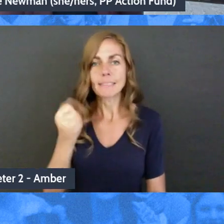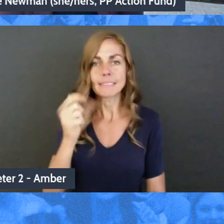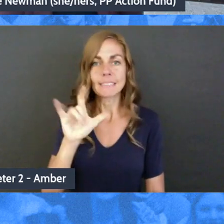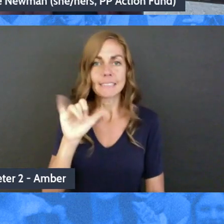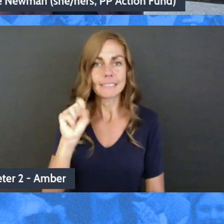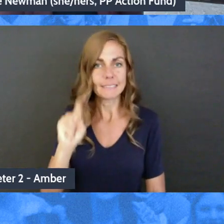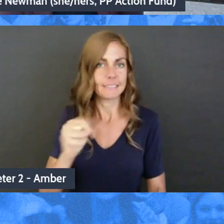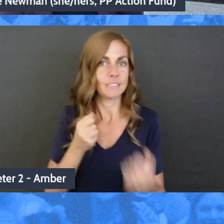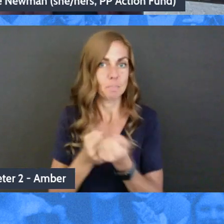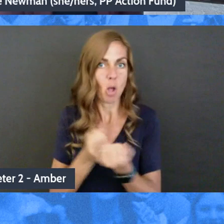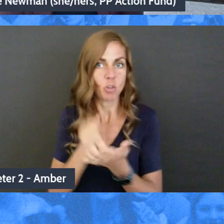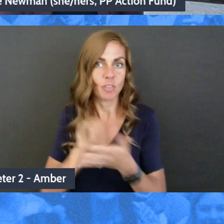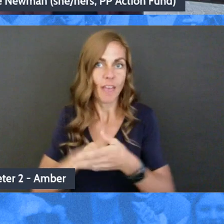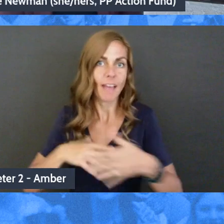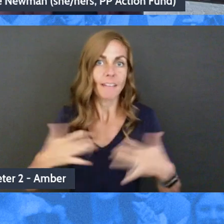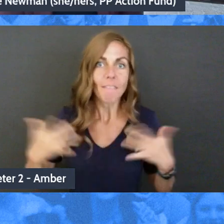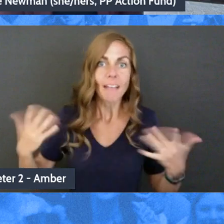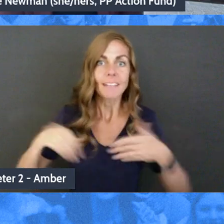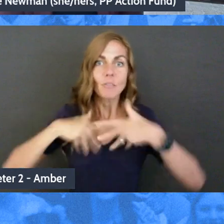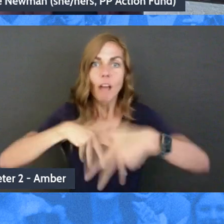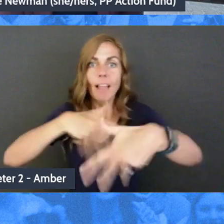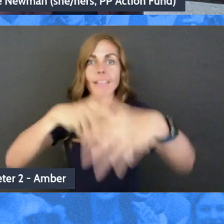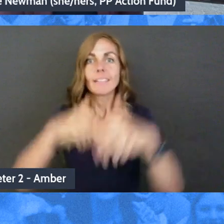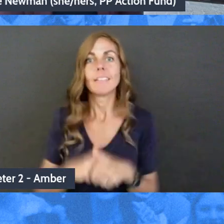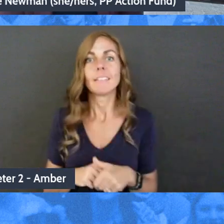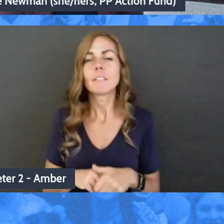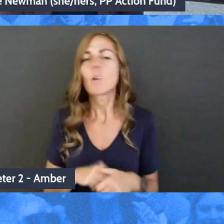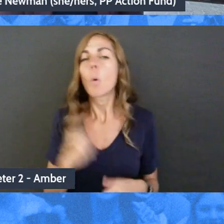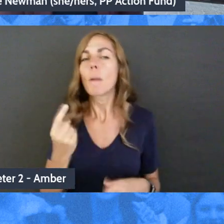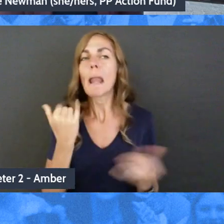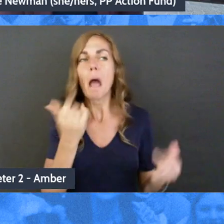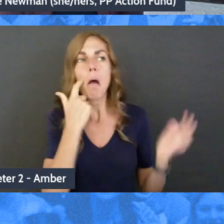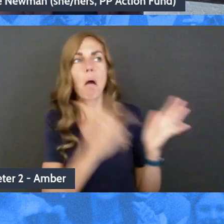What we see now is other states creating copycat bills